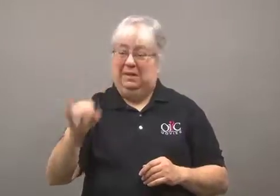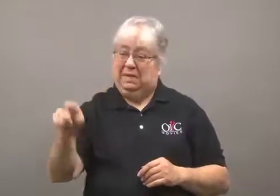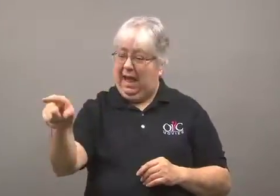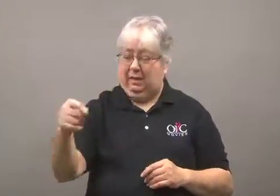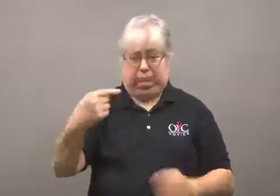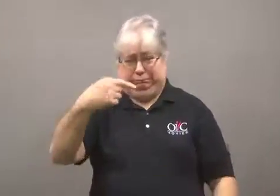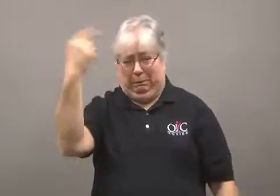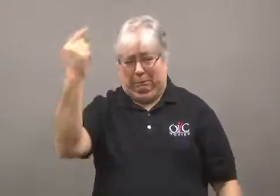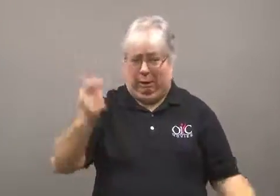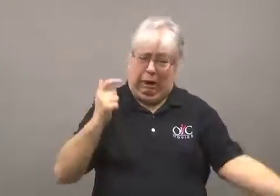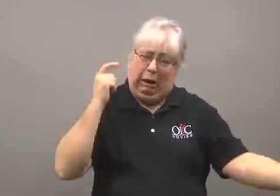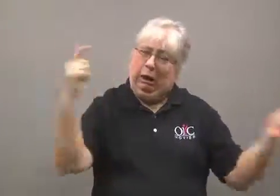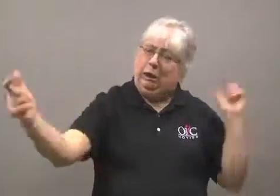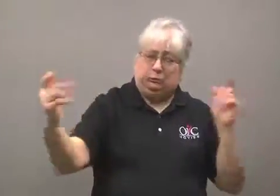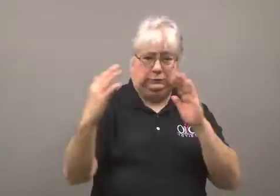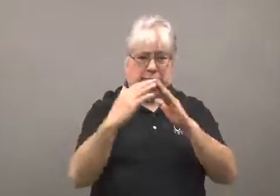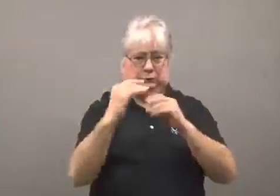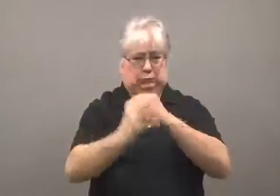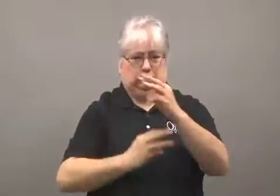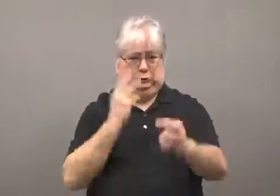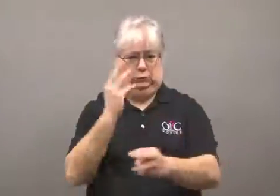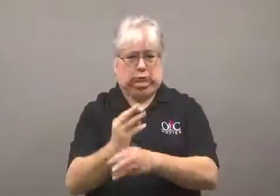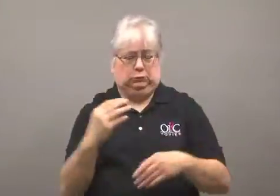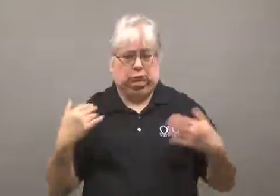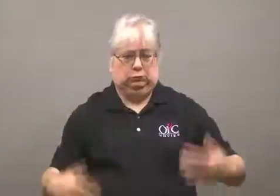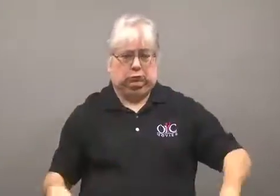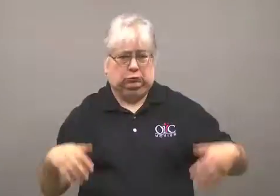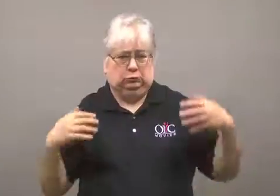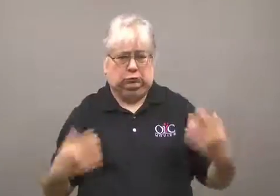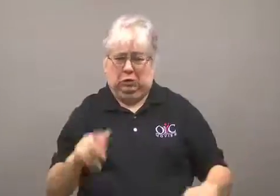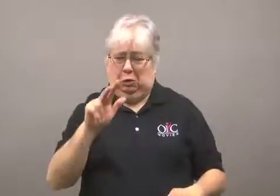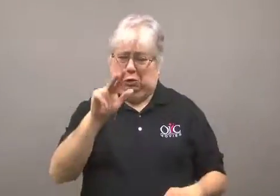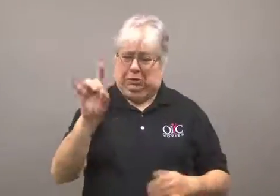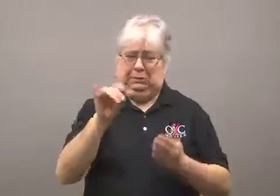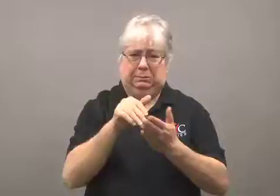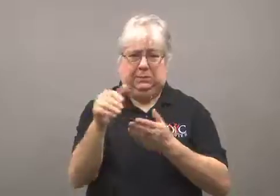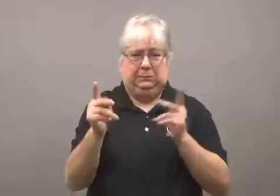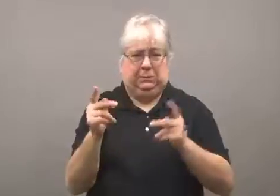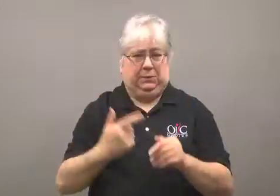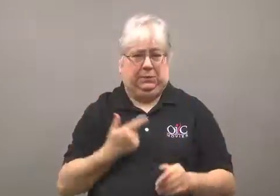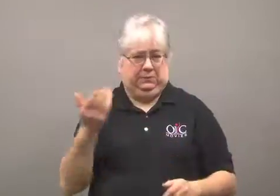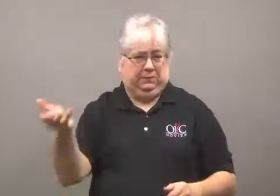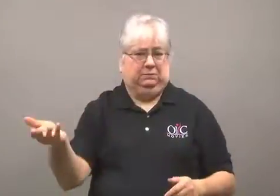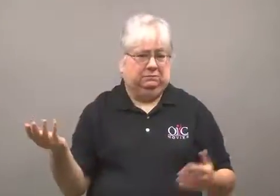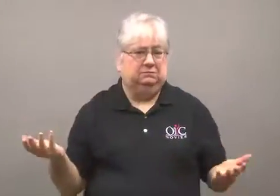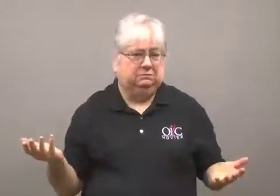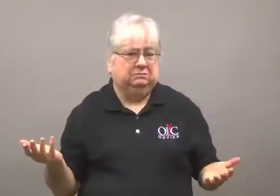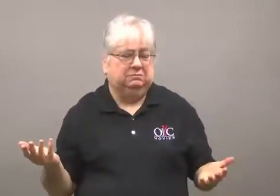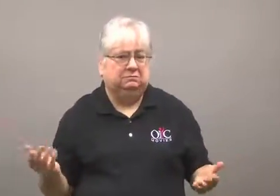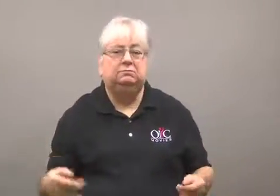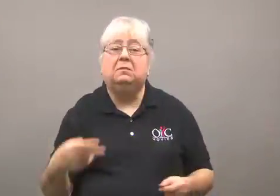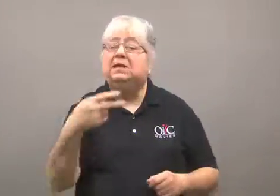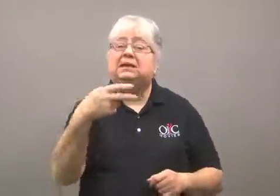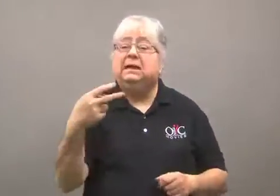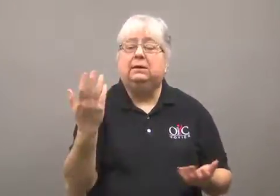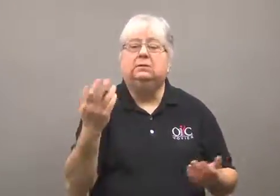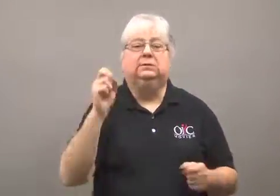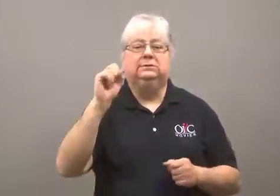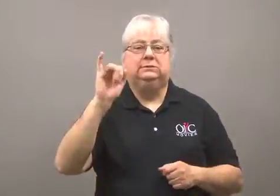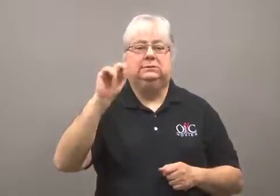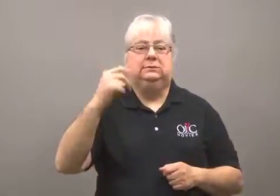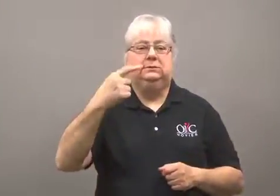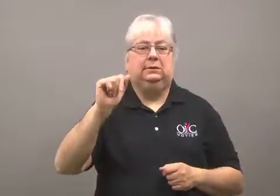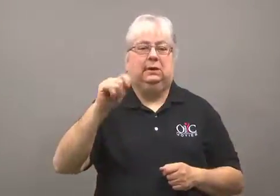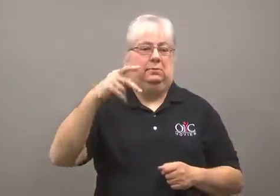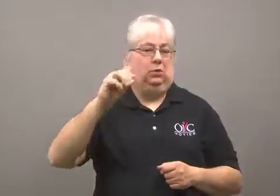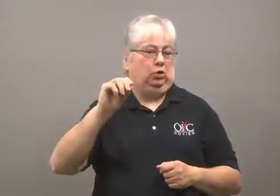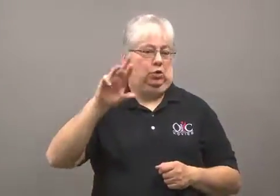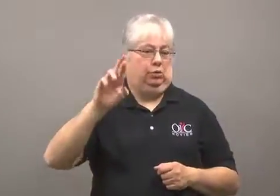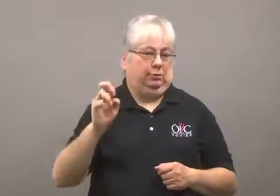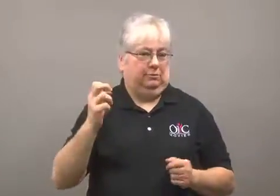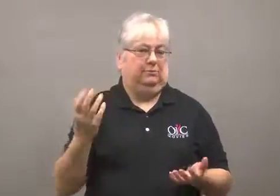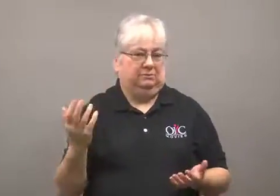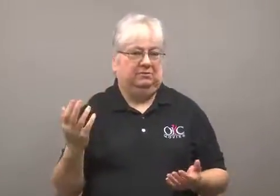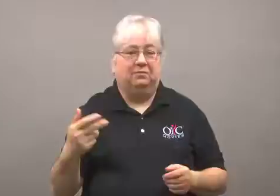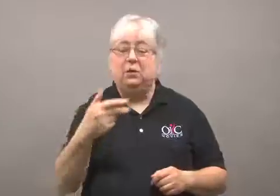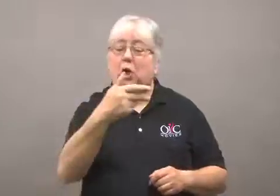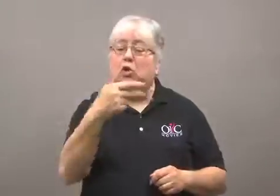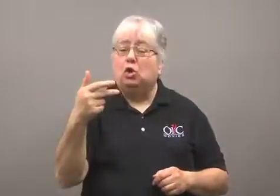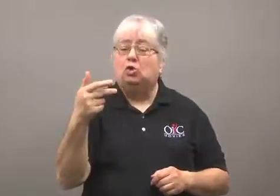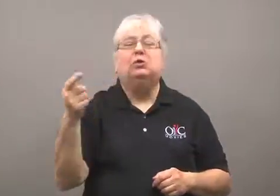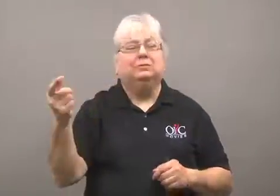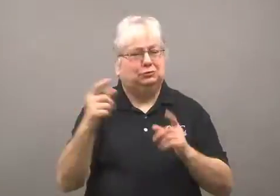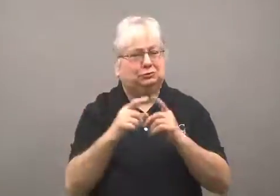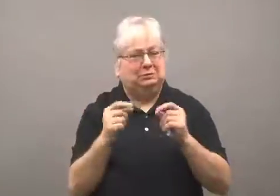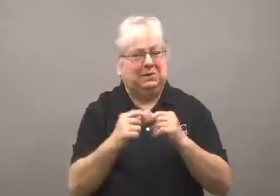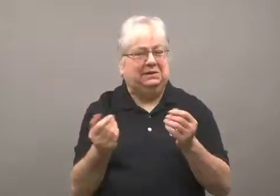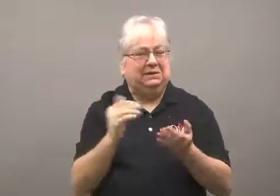That also happens to be the largest city in the world with a population of 38 million.